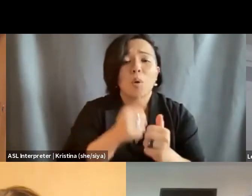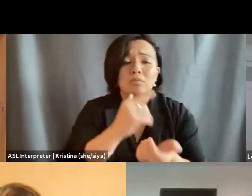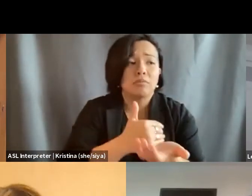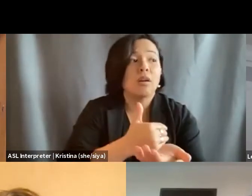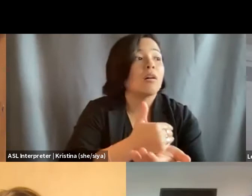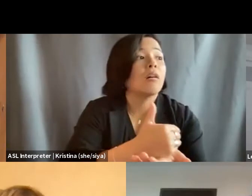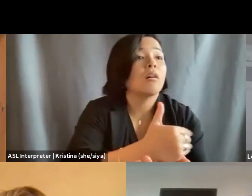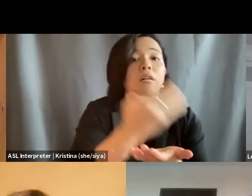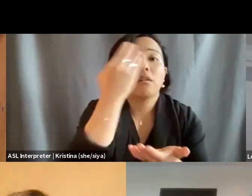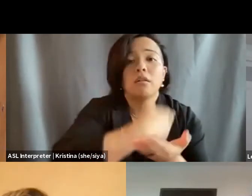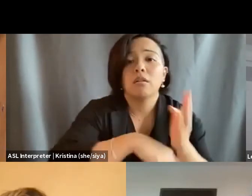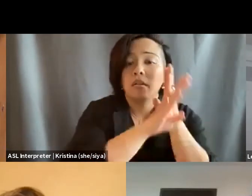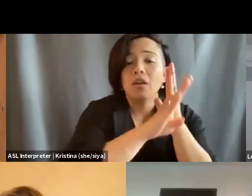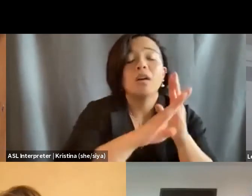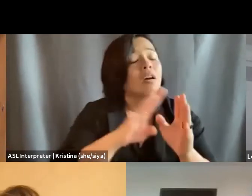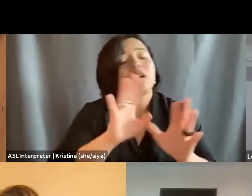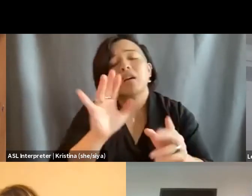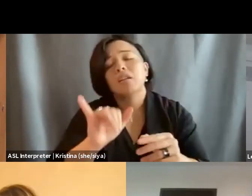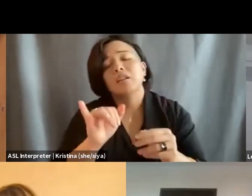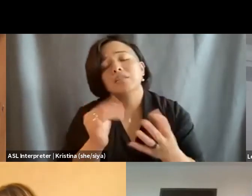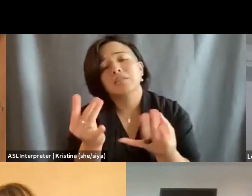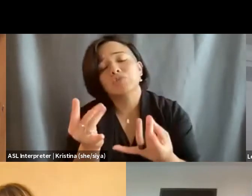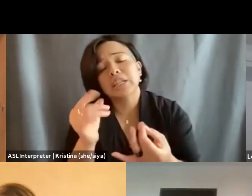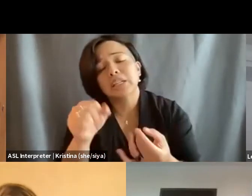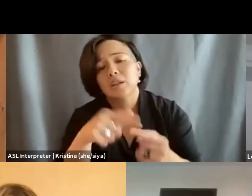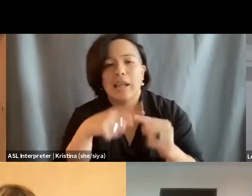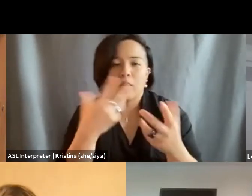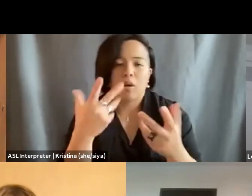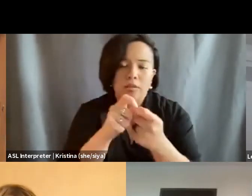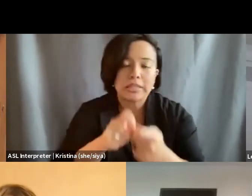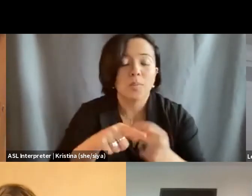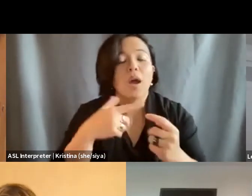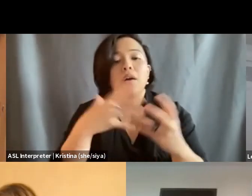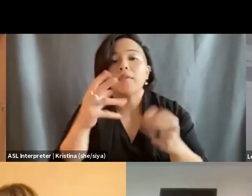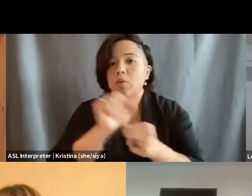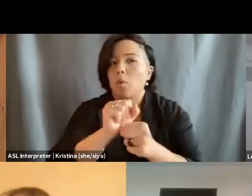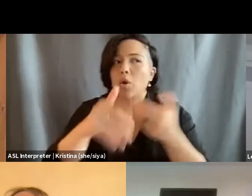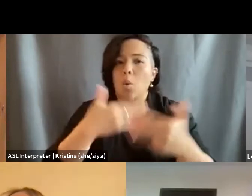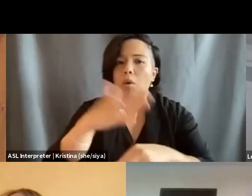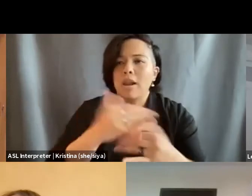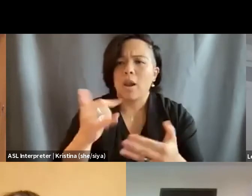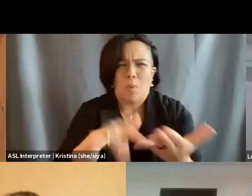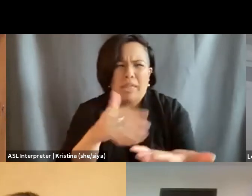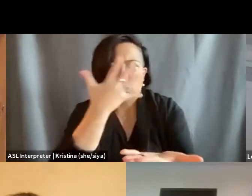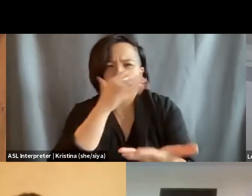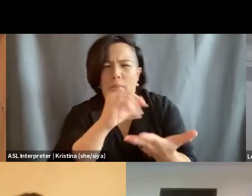and will be can't go into the detail here, but there's a lot of work going on now about what that looks like, but I think there's also the importance of still maintaining targeted approaches to